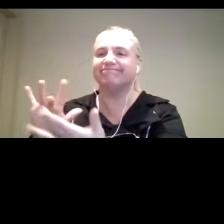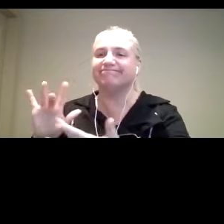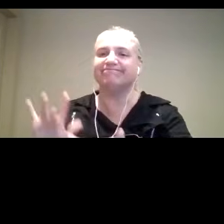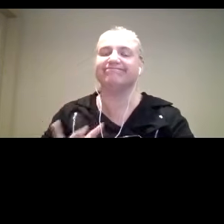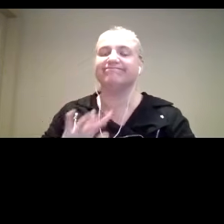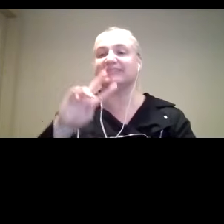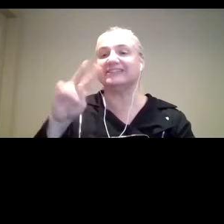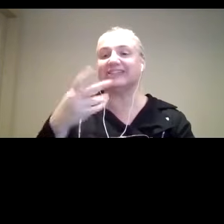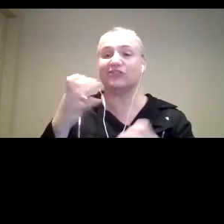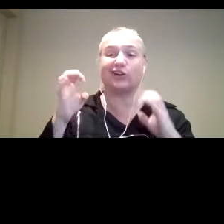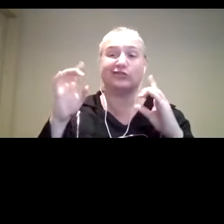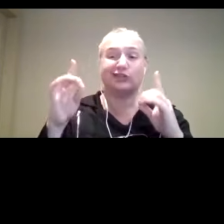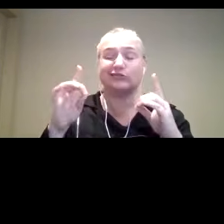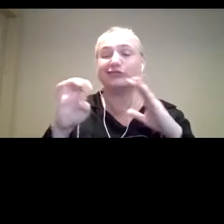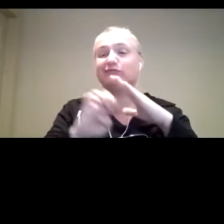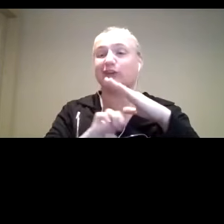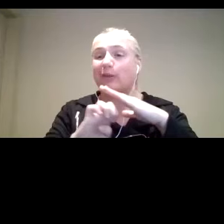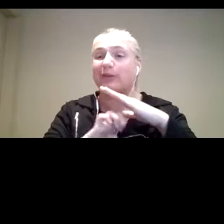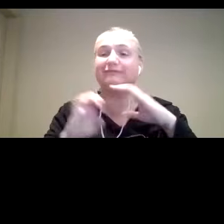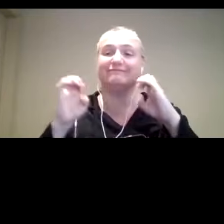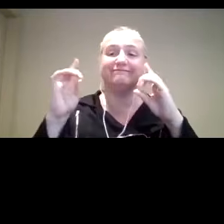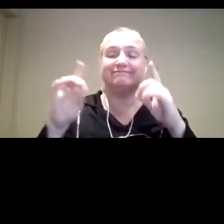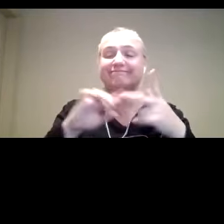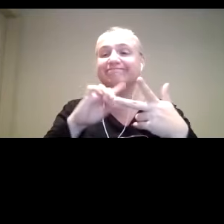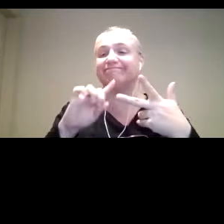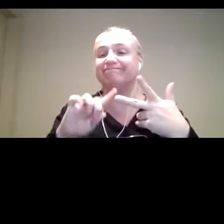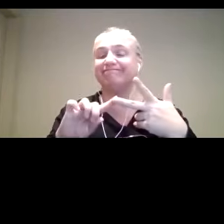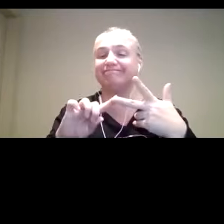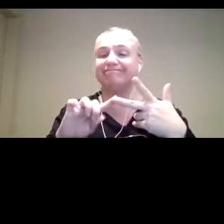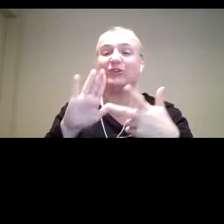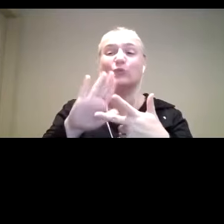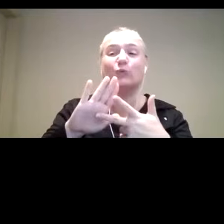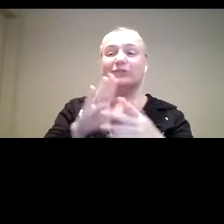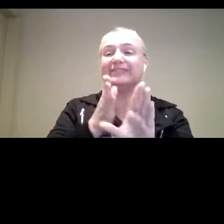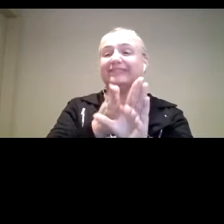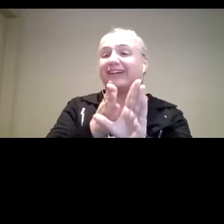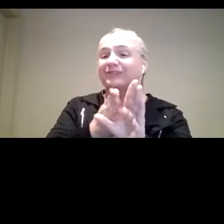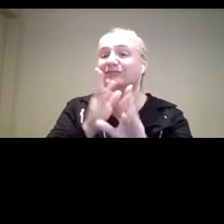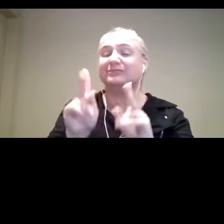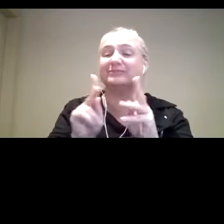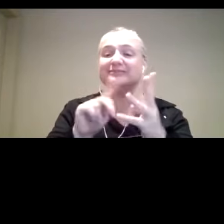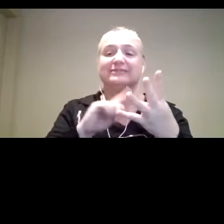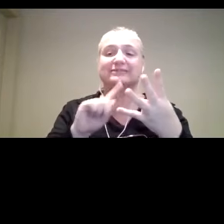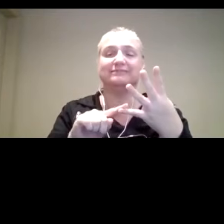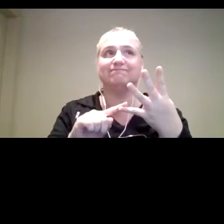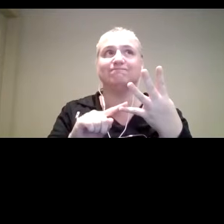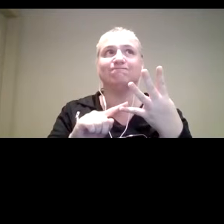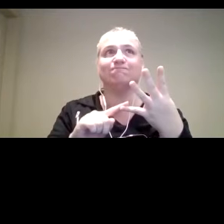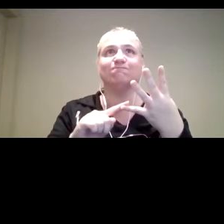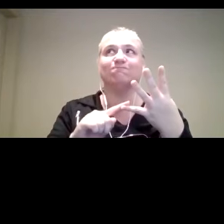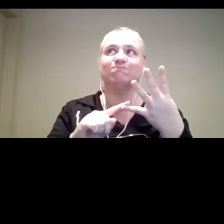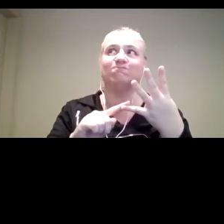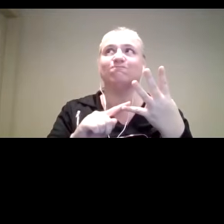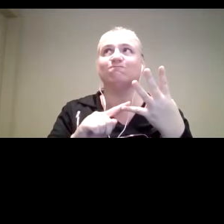some elementary education folks, school psychology folks, and then also our folks